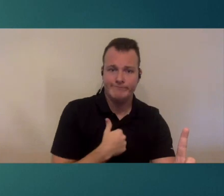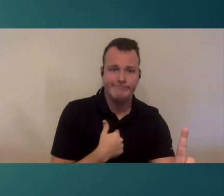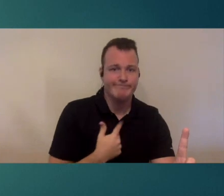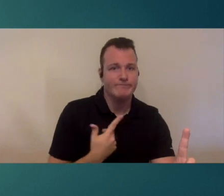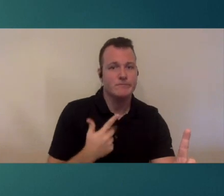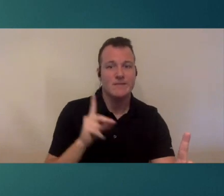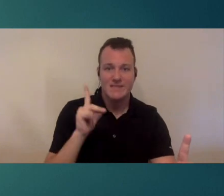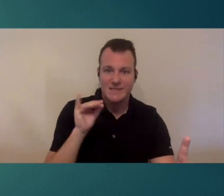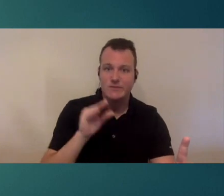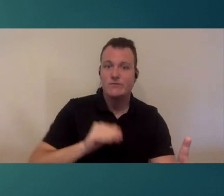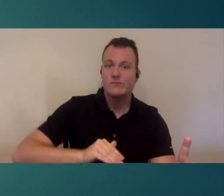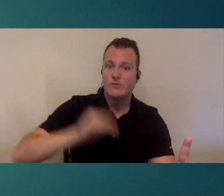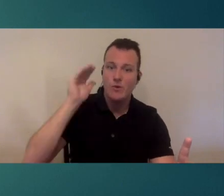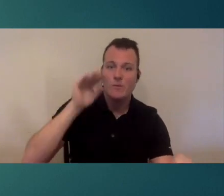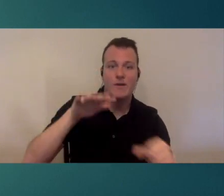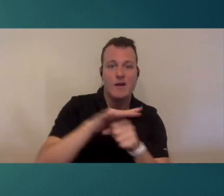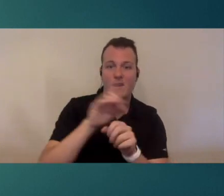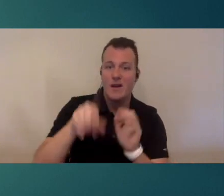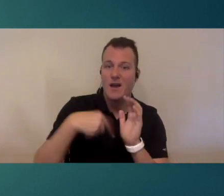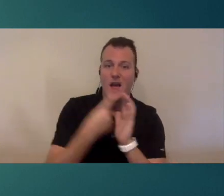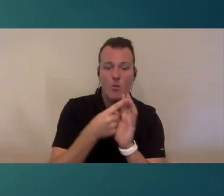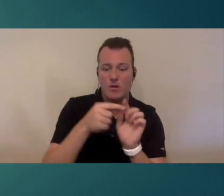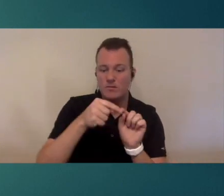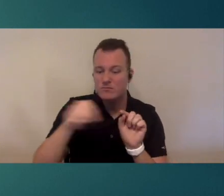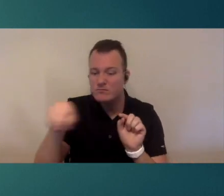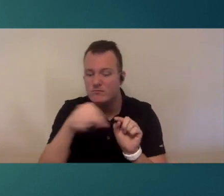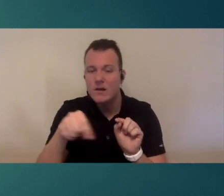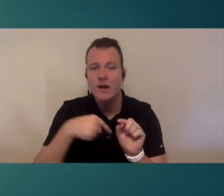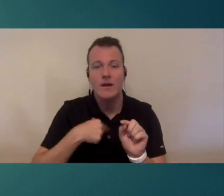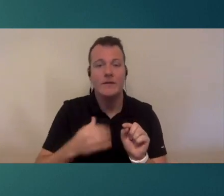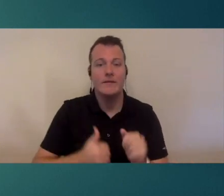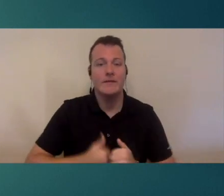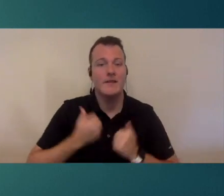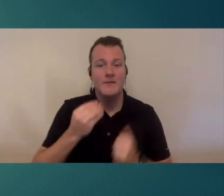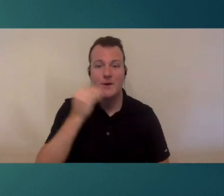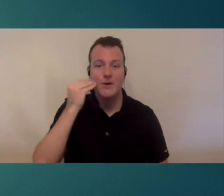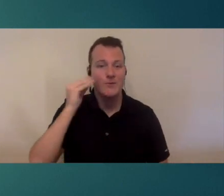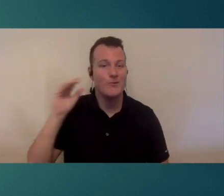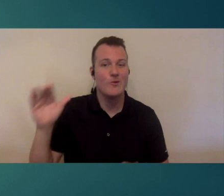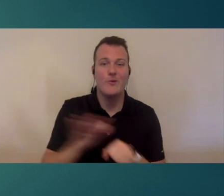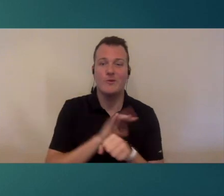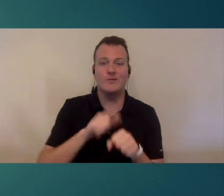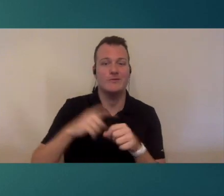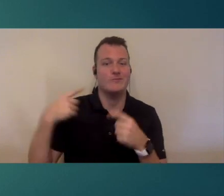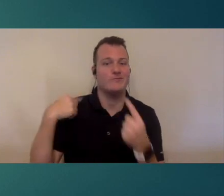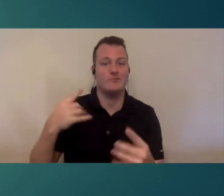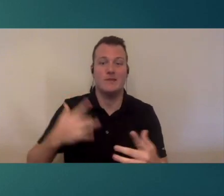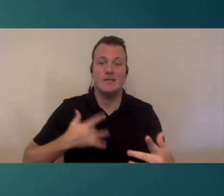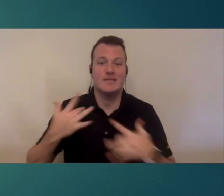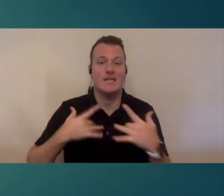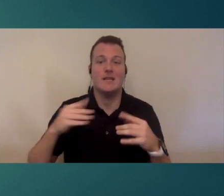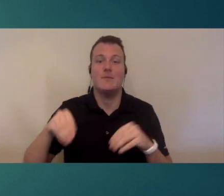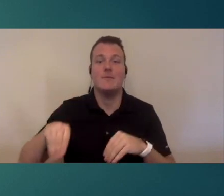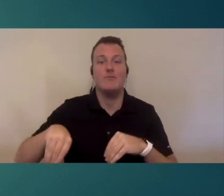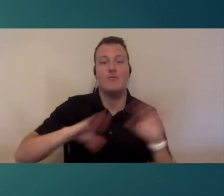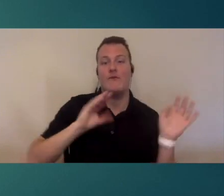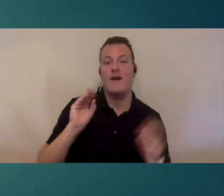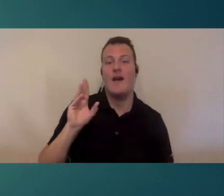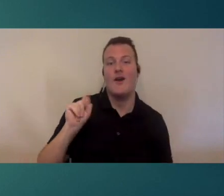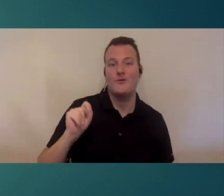listen I grew up in the area, I grew up an hour away, you know. I've lived at home this whole time in grad school, so I'm excited to move out.